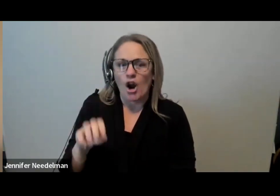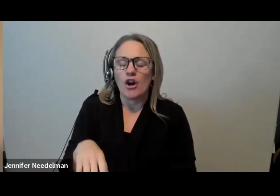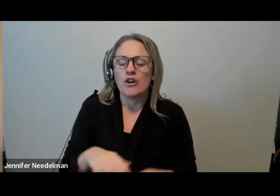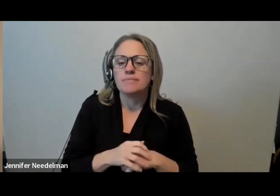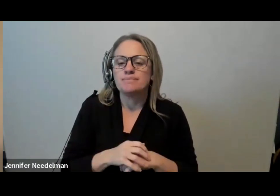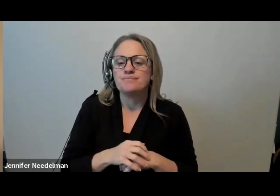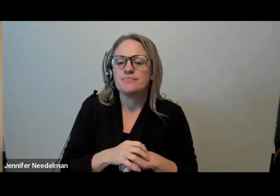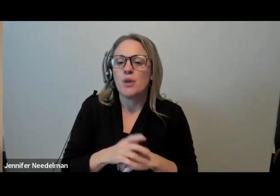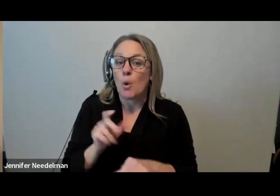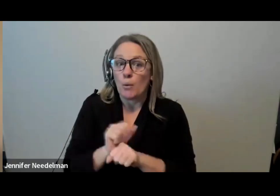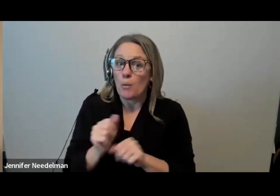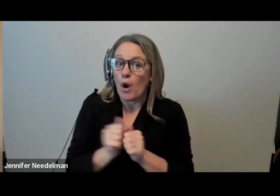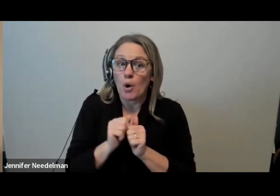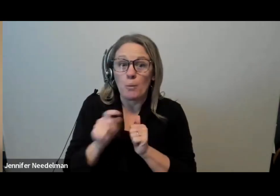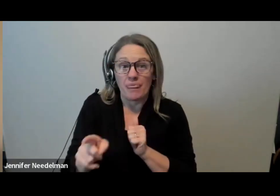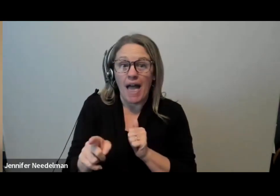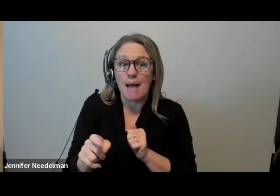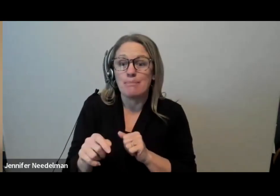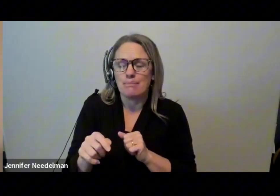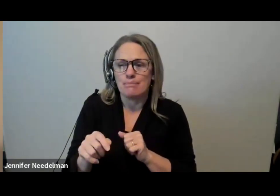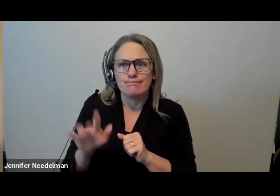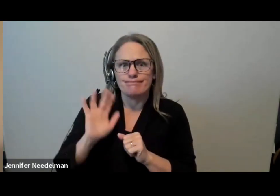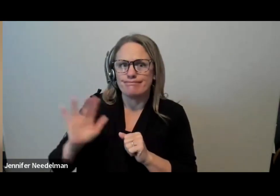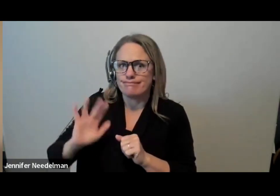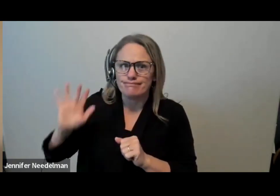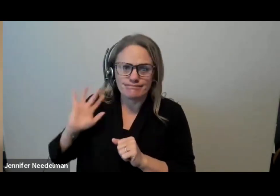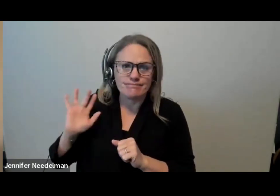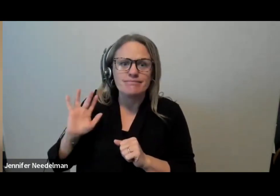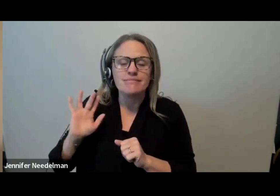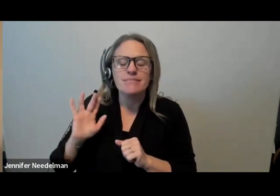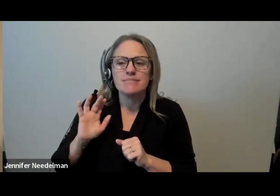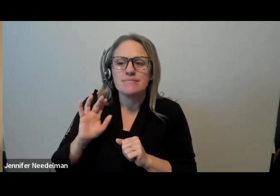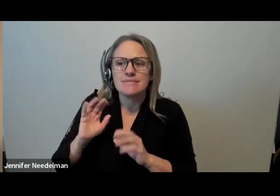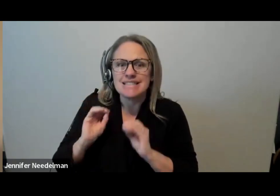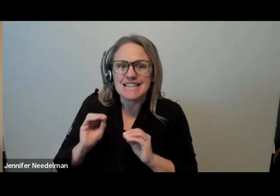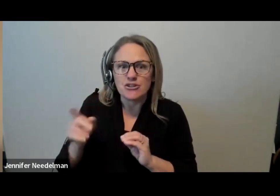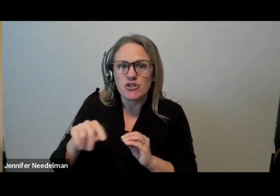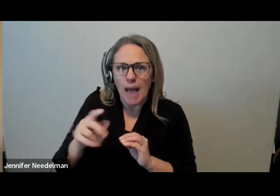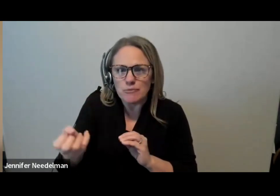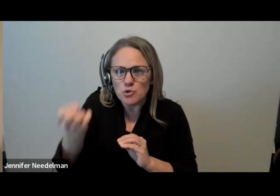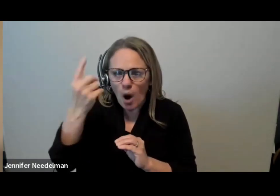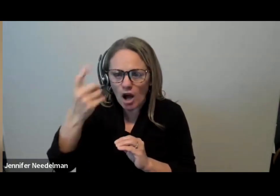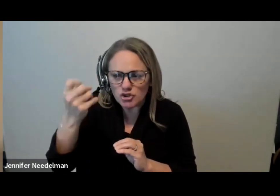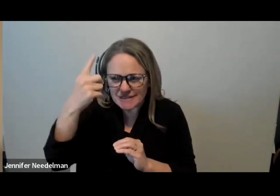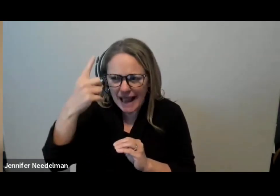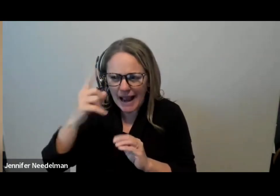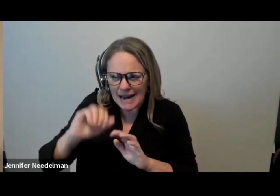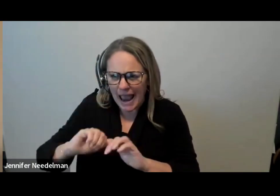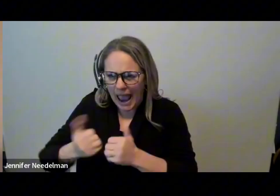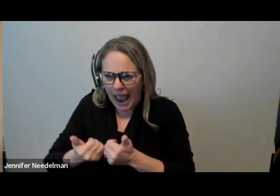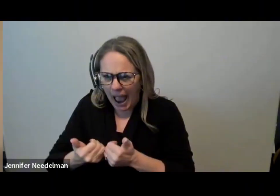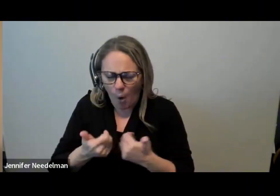And we were working with them really, really early on, even just to understand how, how does getting games into hospitals, like